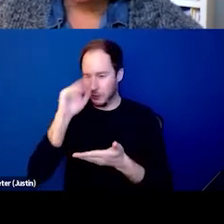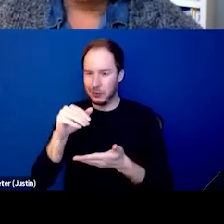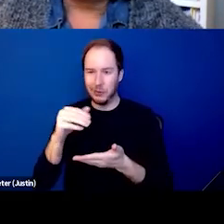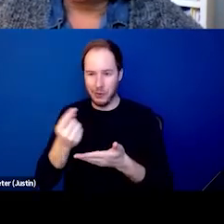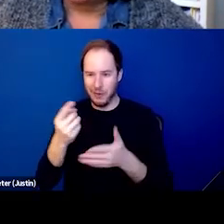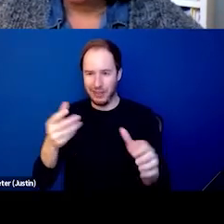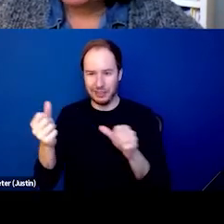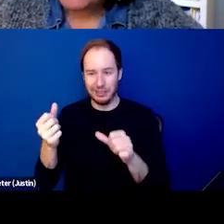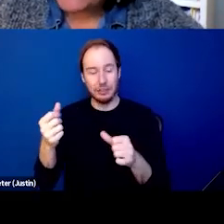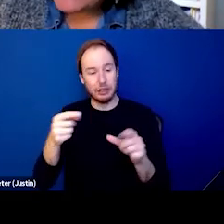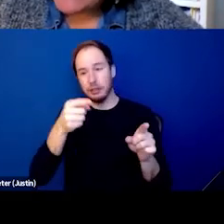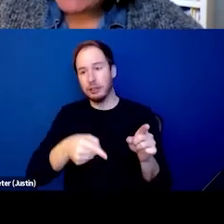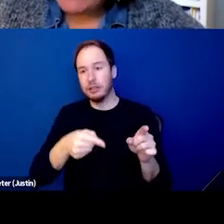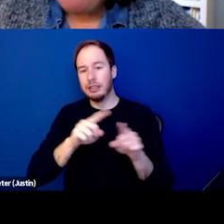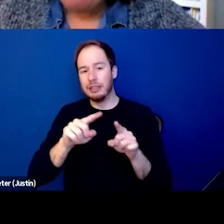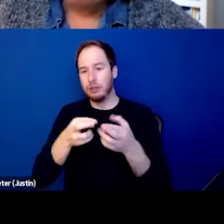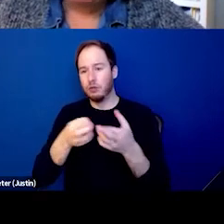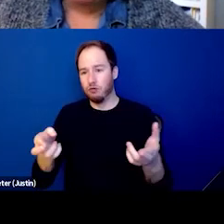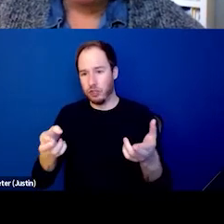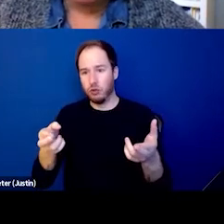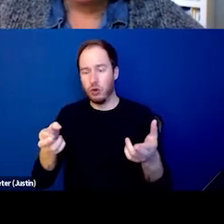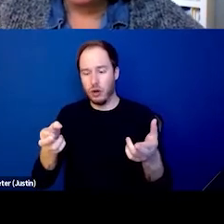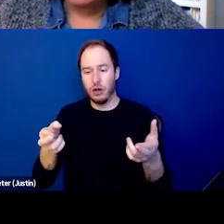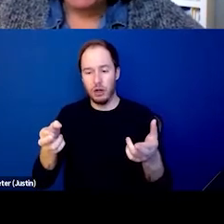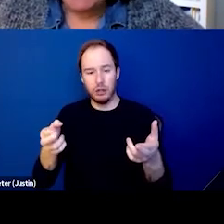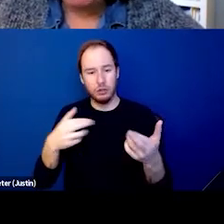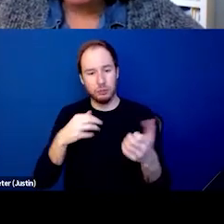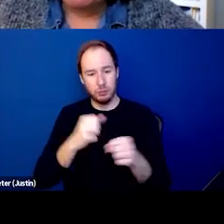Here, again, are our tools that we want you to check out,